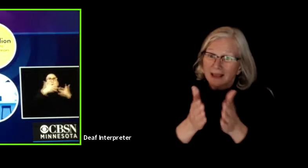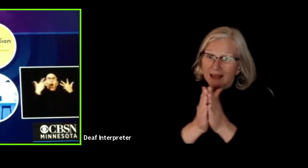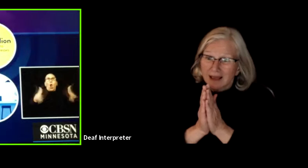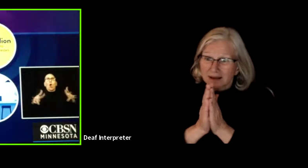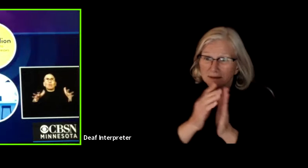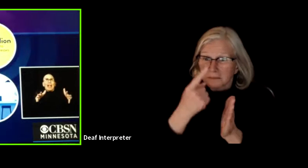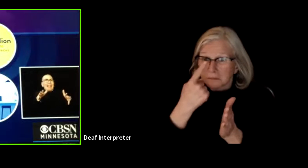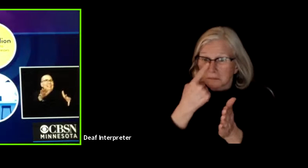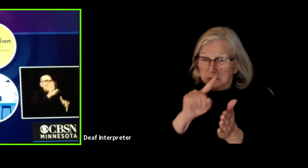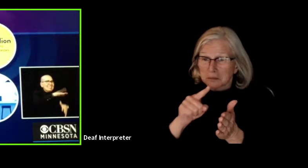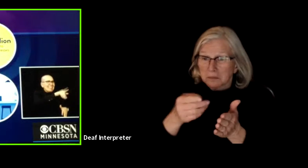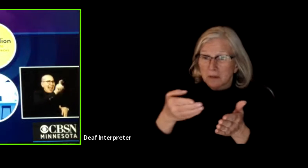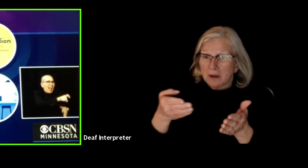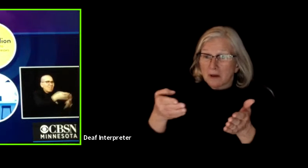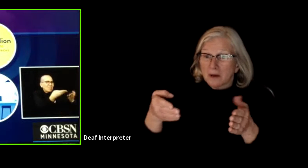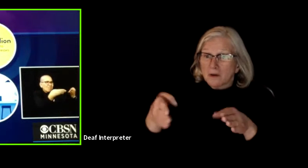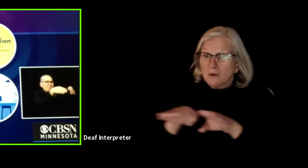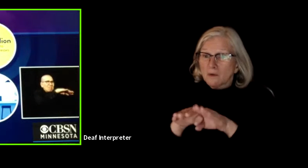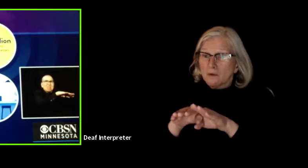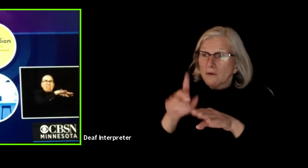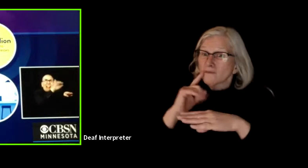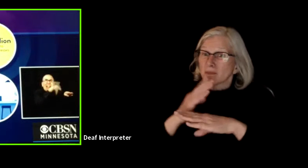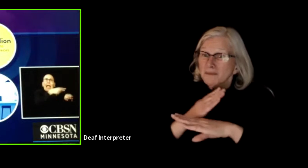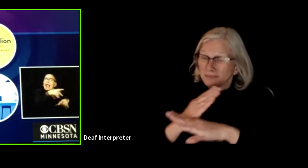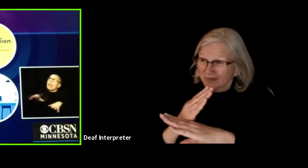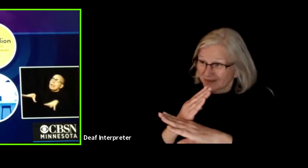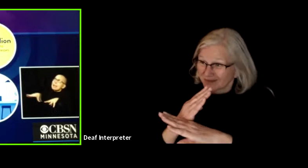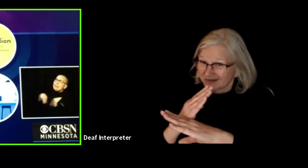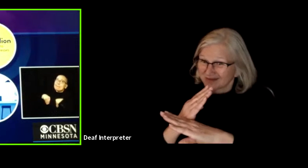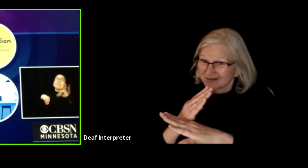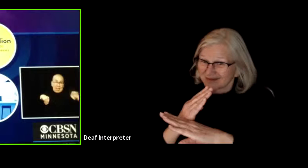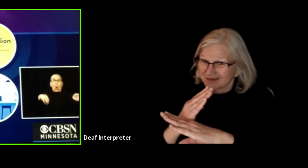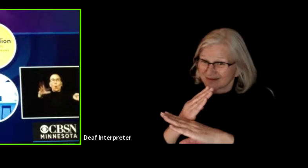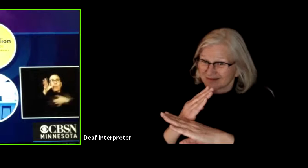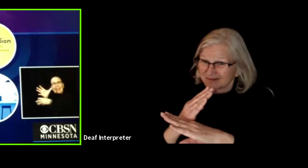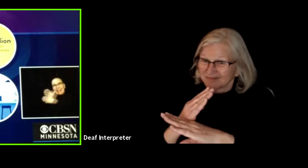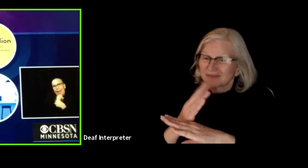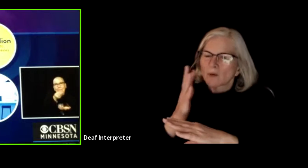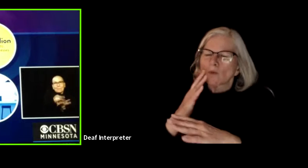WE'RE WORKING TOGETHER TO BRIDGE THE GAP. IT WILL BE A WHILE UNTIL WE GET ALL THE